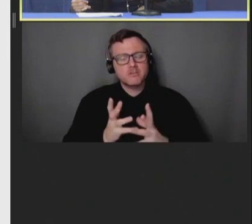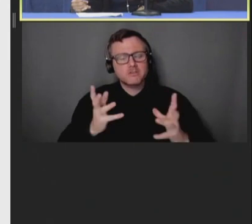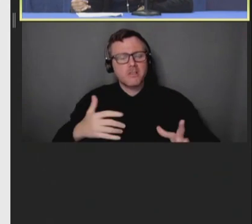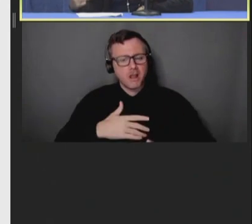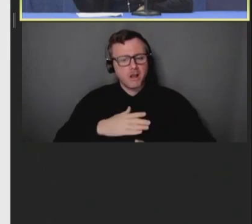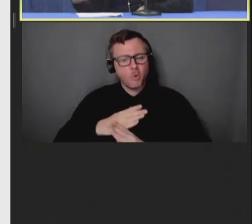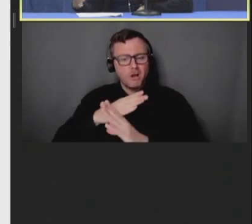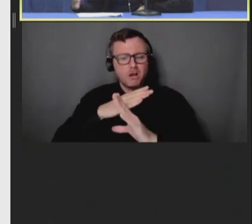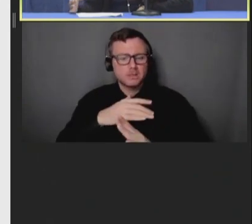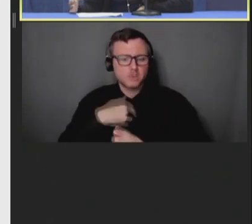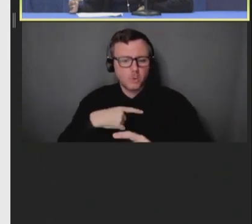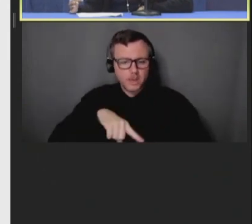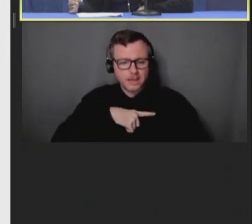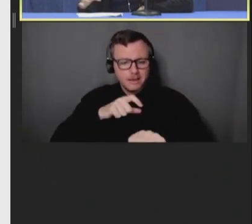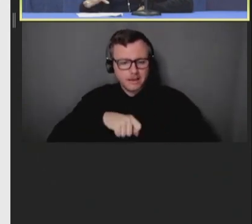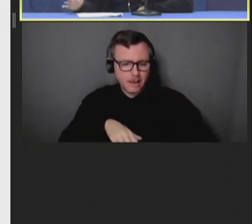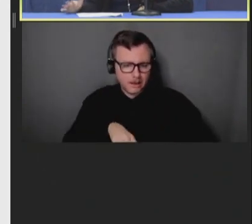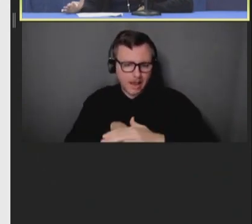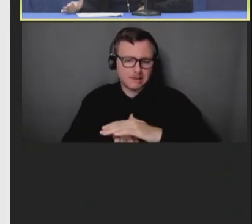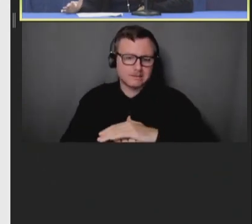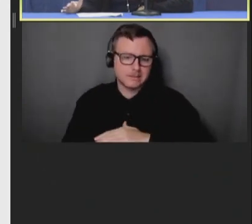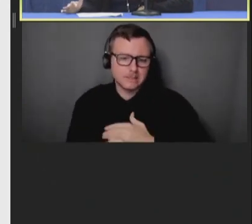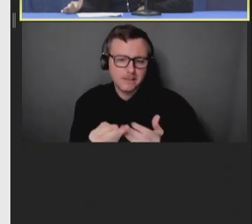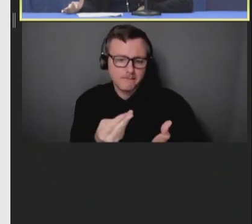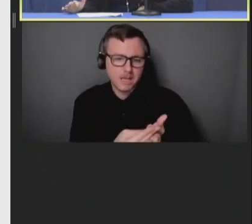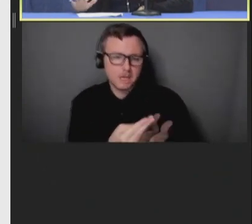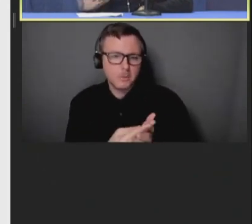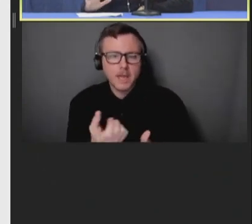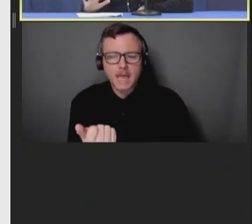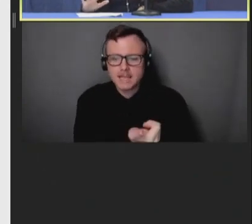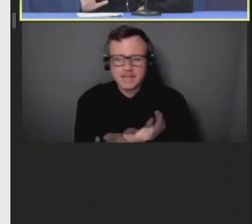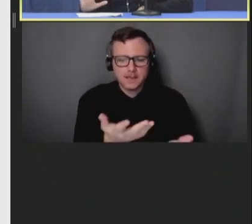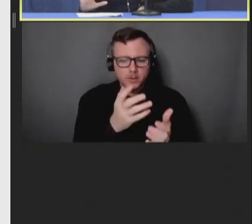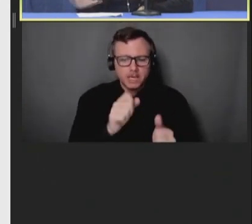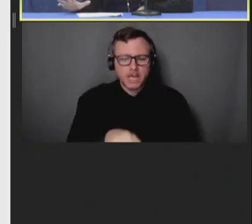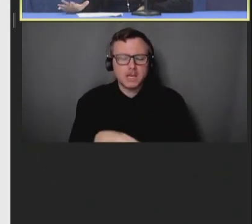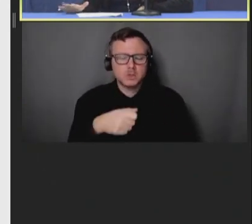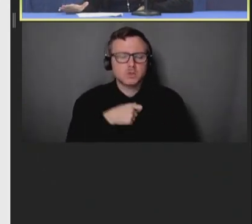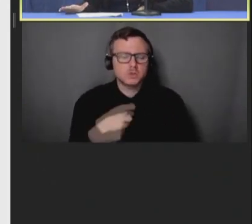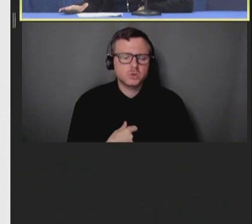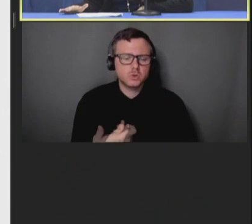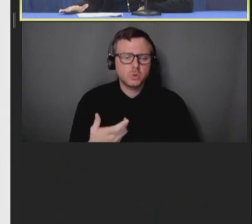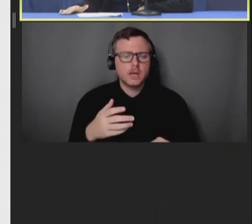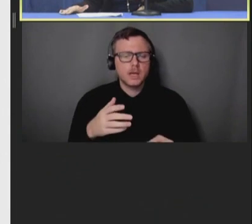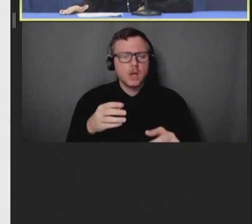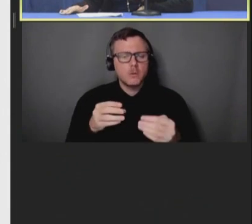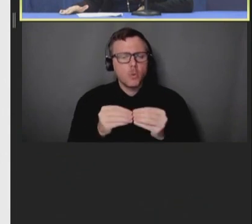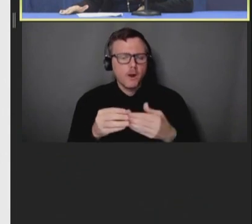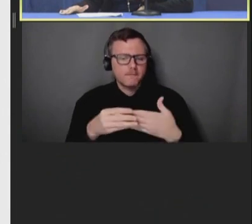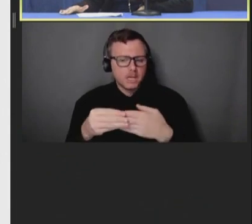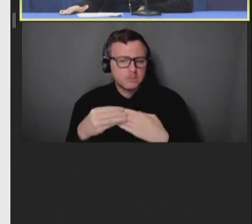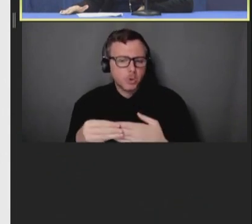So anything that can be done to loosen or to at least ensure that distribution of funding to,